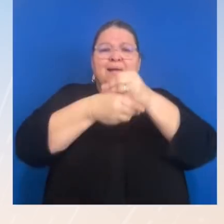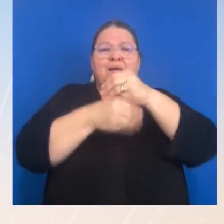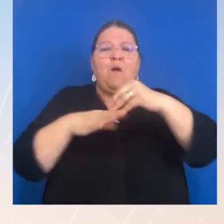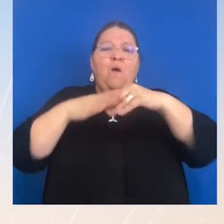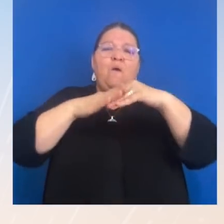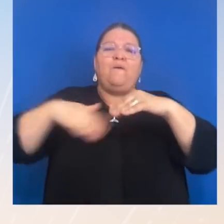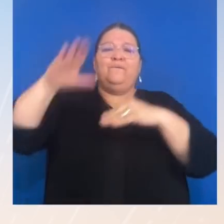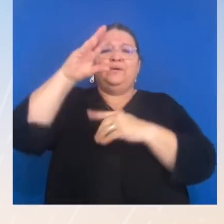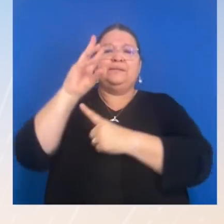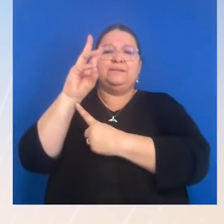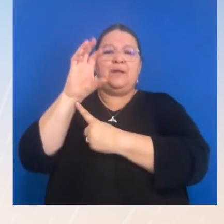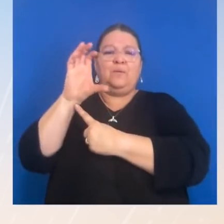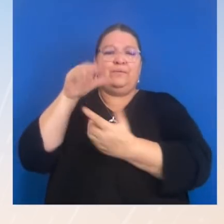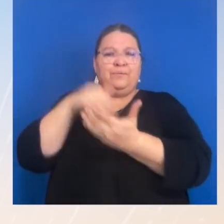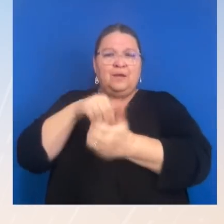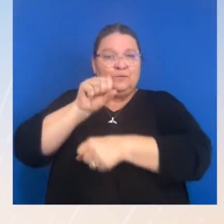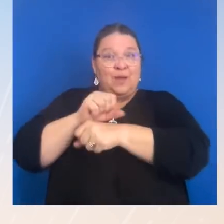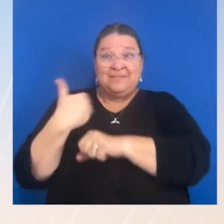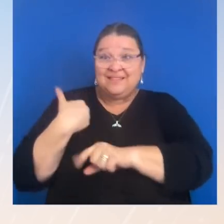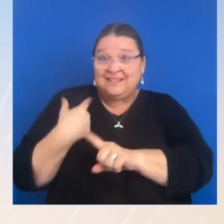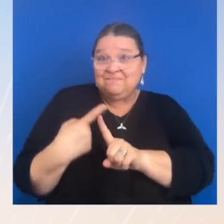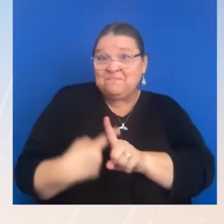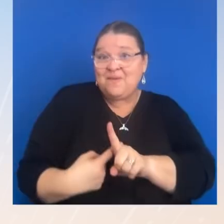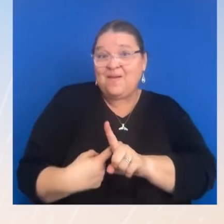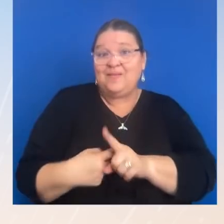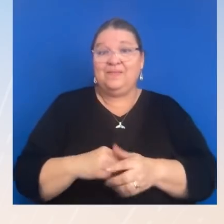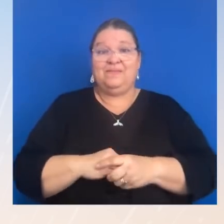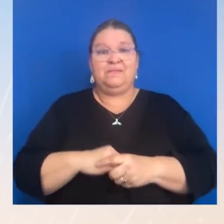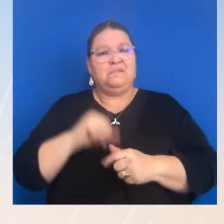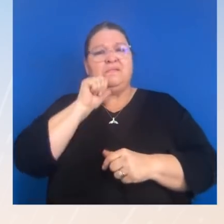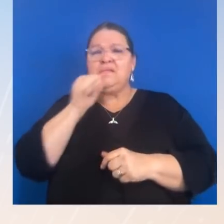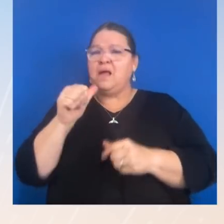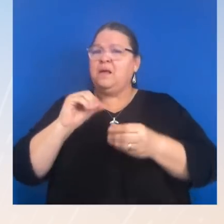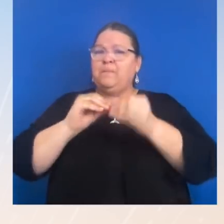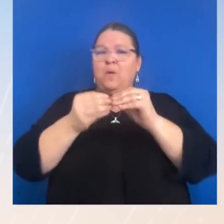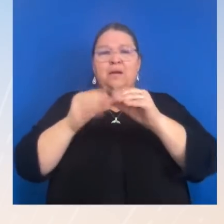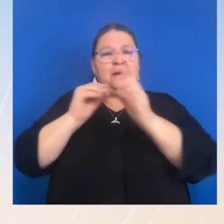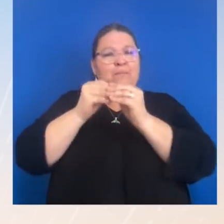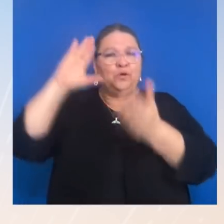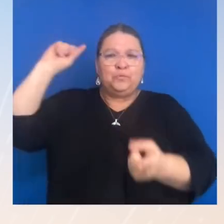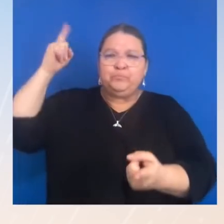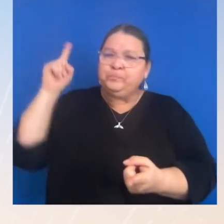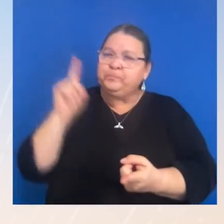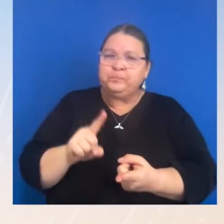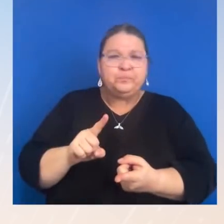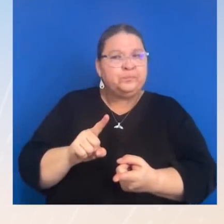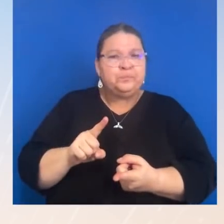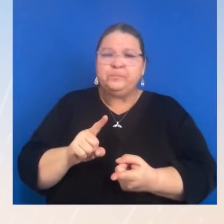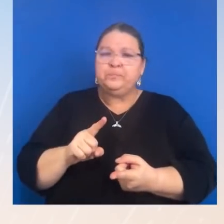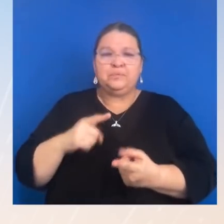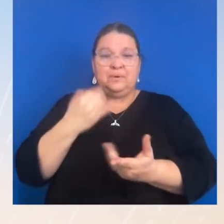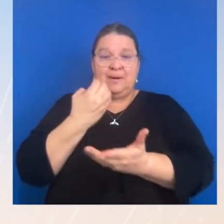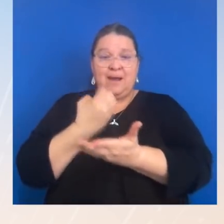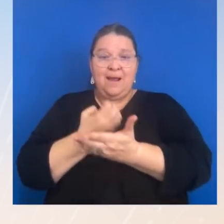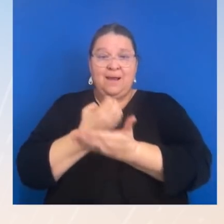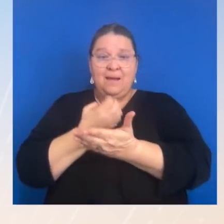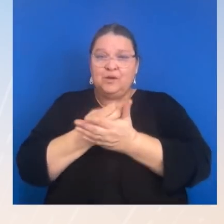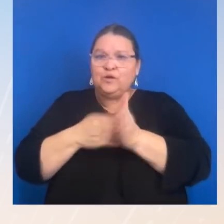we've seen the fastest decrease in unemployment on record and the fastest economic growth in nearly 40 years. So, clearly -- and you heard the President of the United States